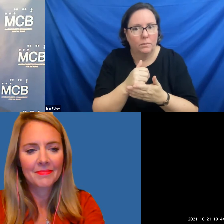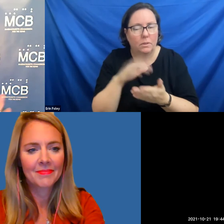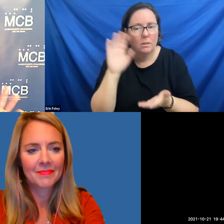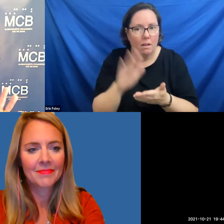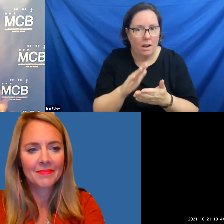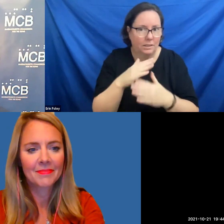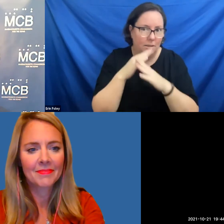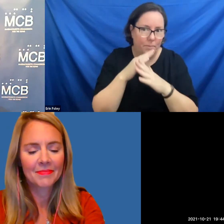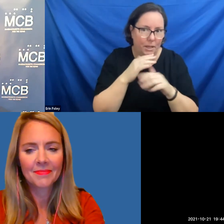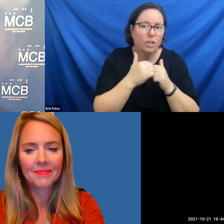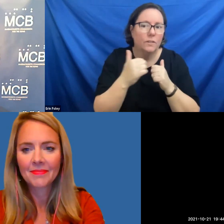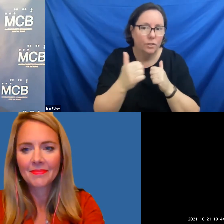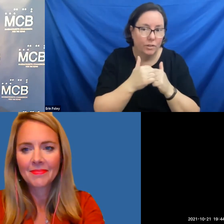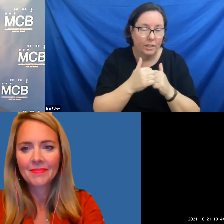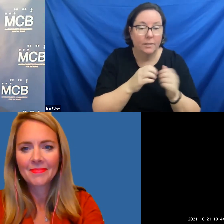So particularly though to your scenario what